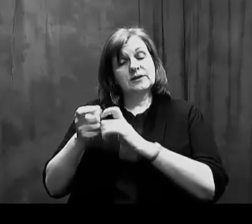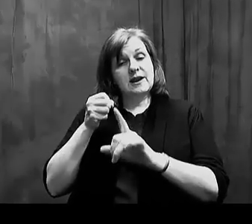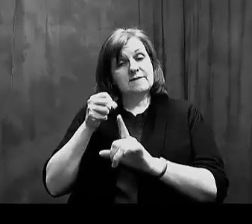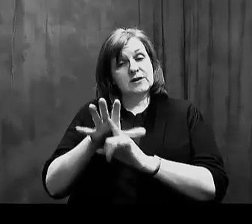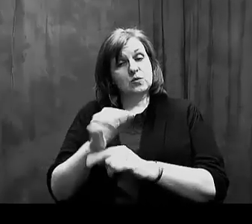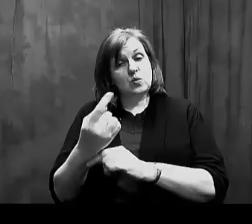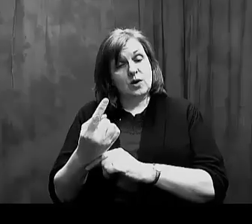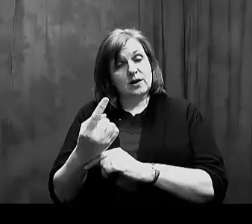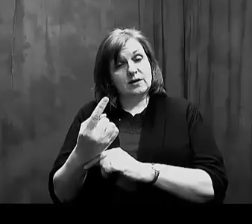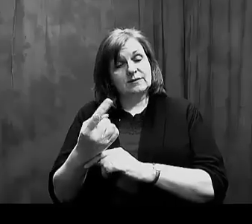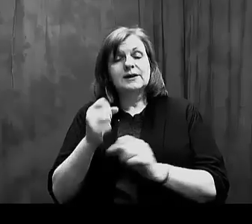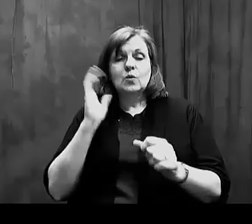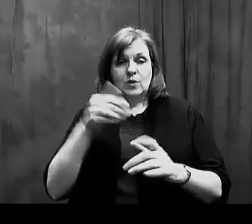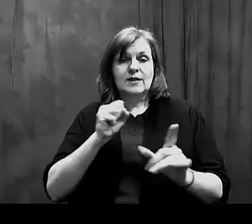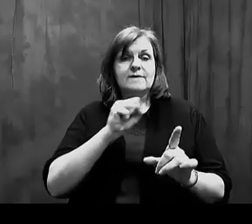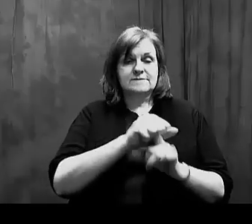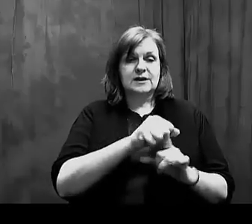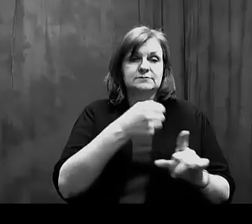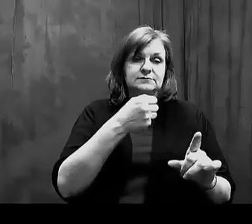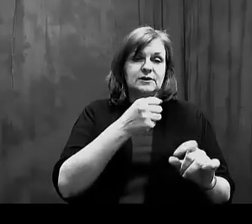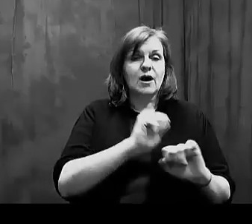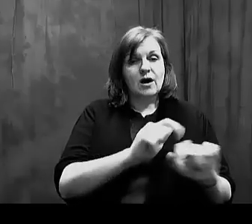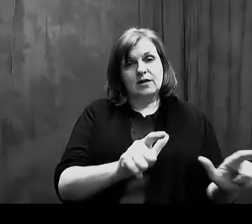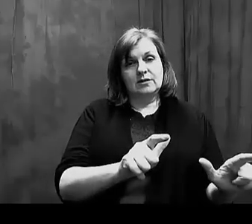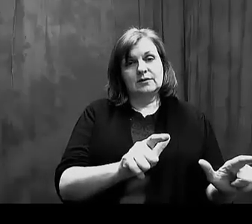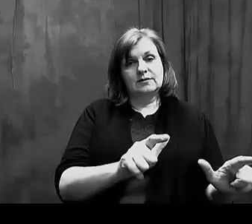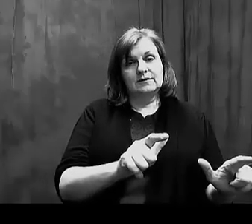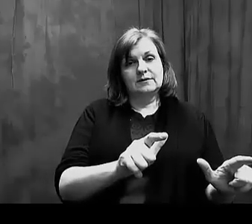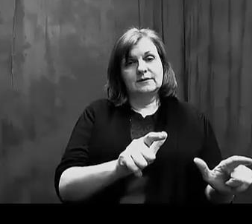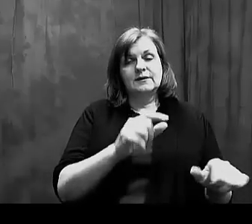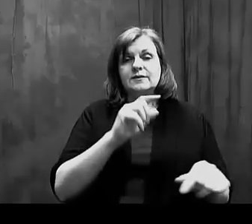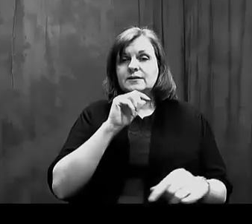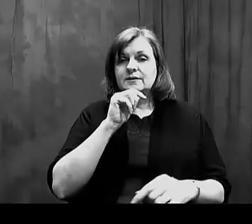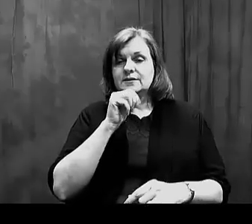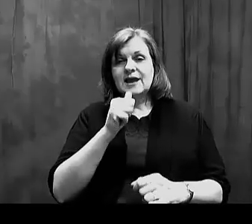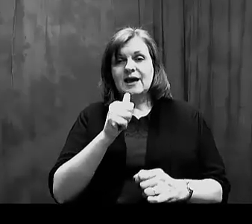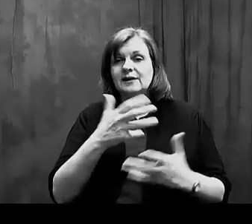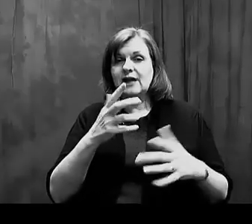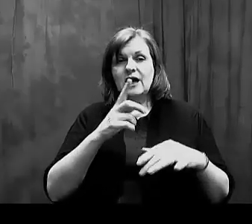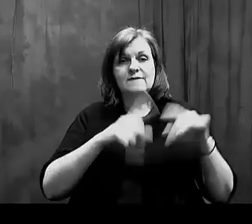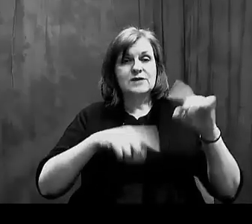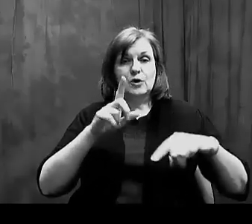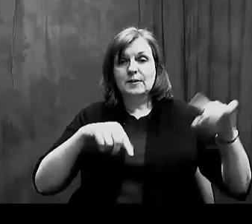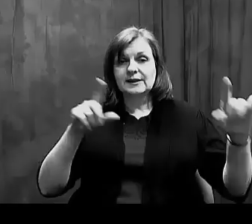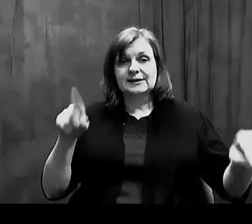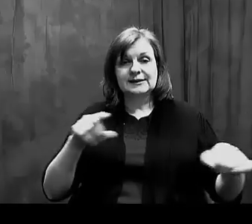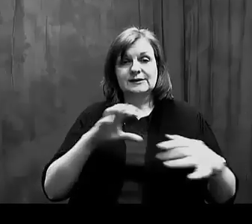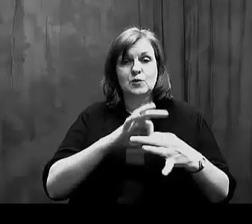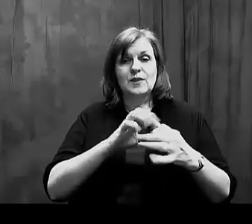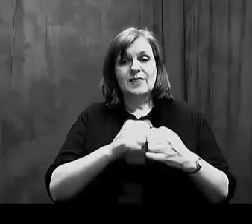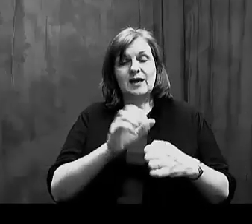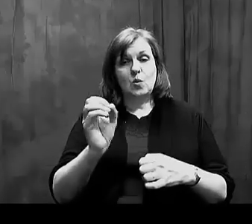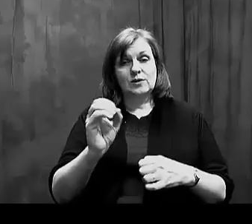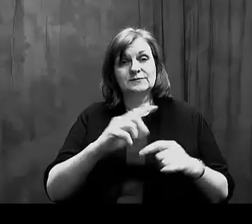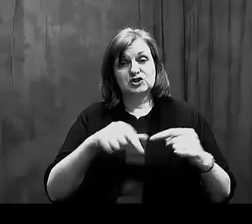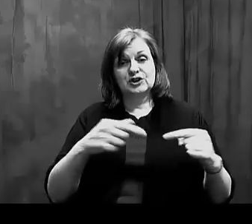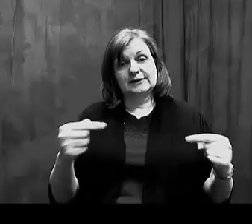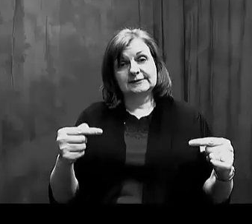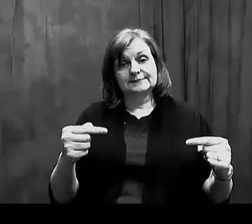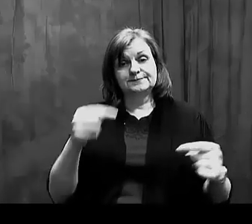if disease would come in and effect one it affects them all if food conditions change